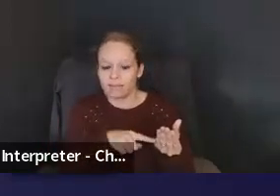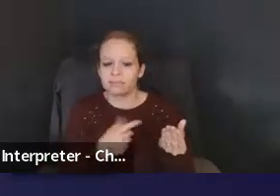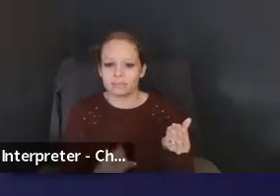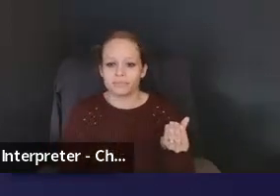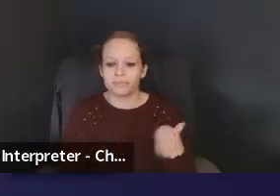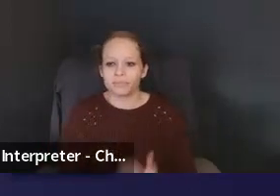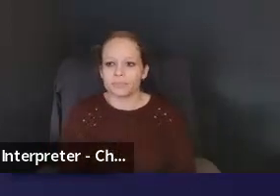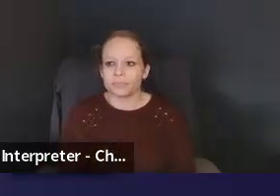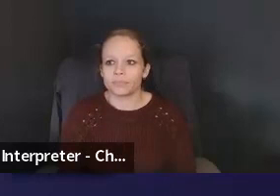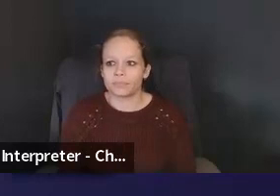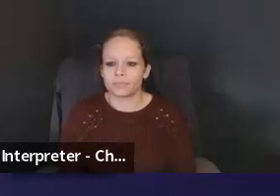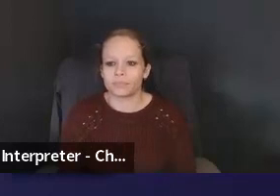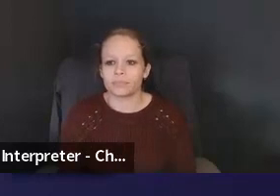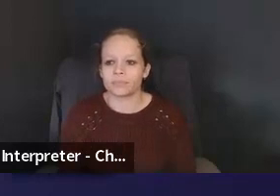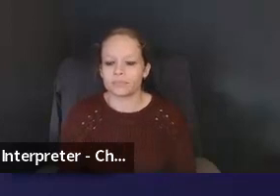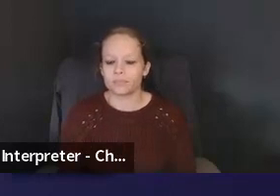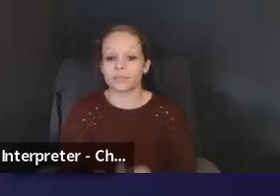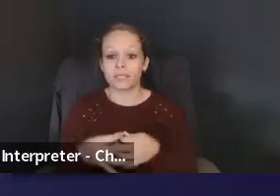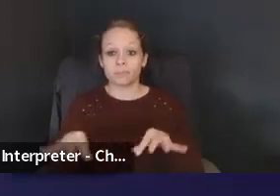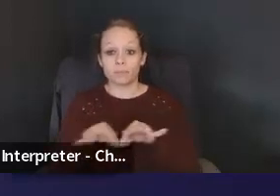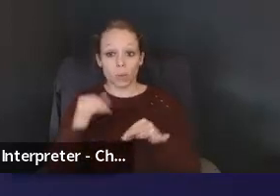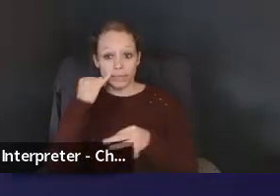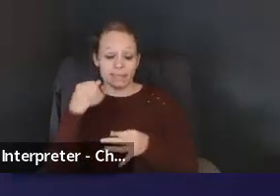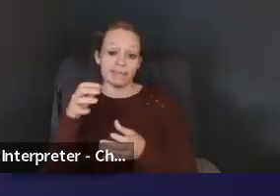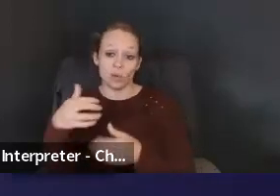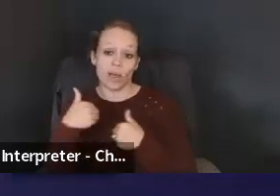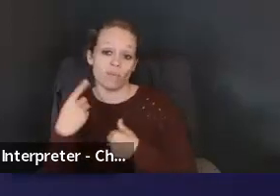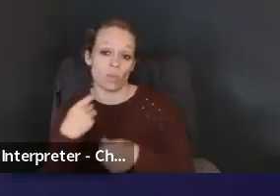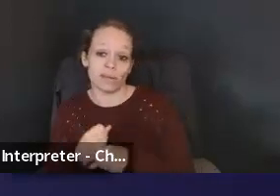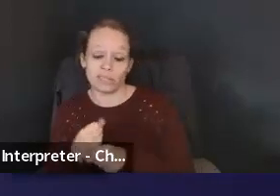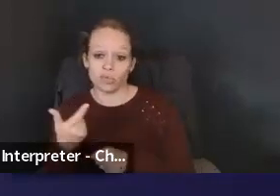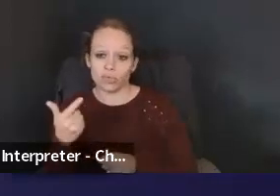know, the important thing is if you, say you get a grant for a year or you get a grant for 5 years,